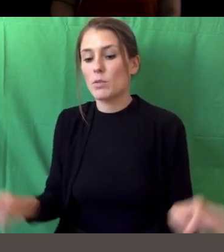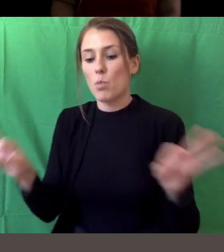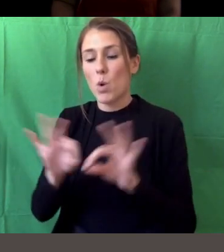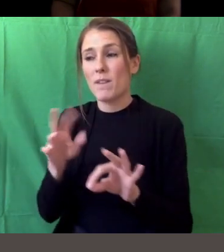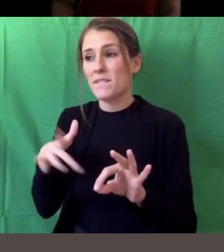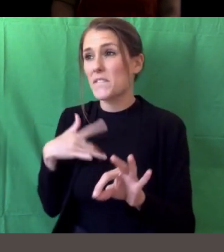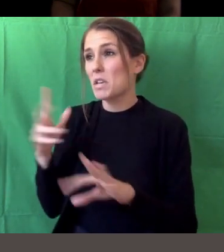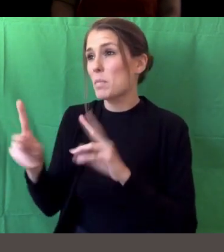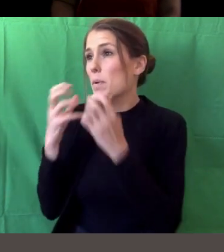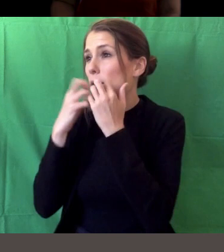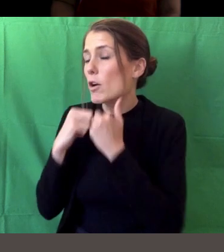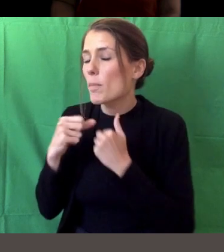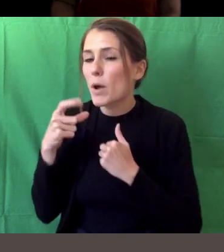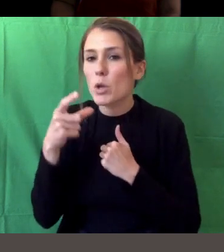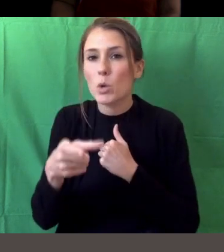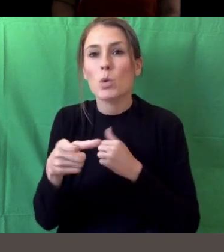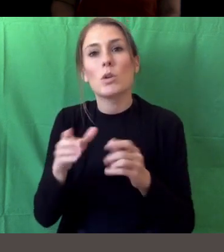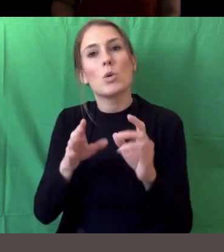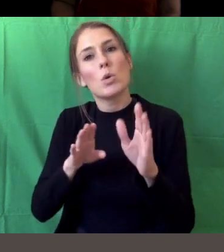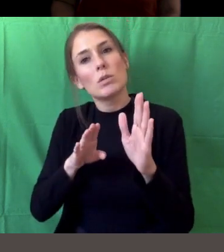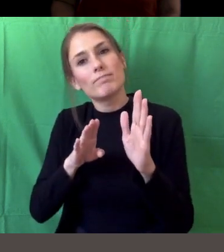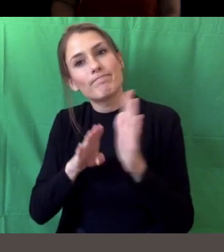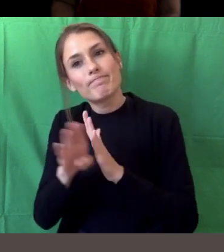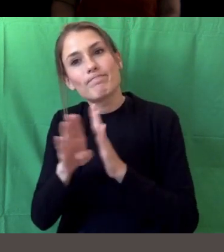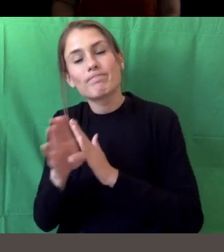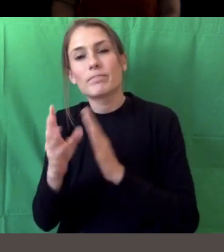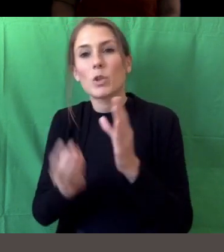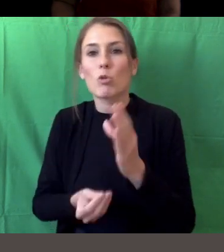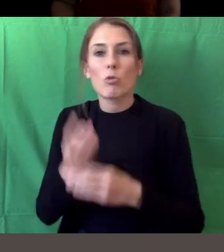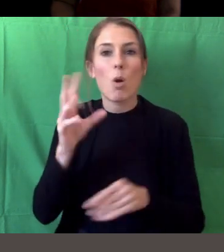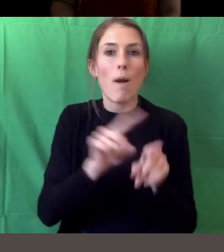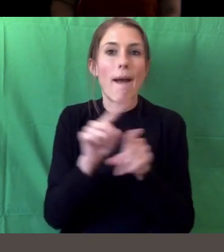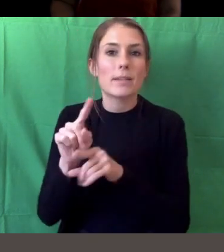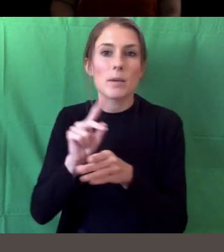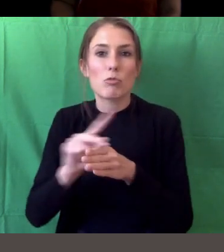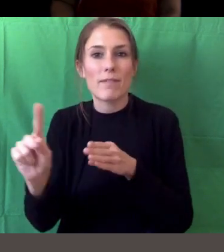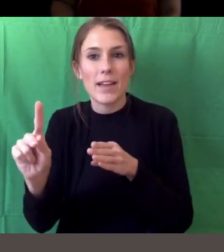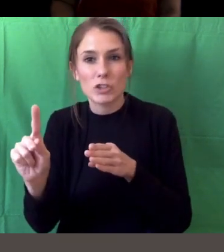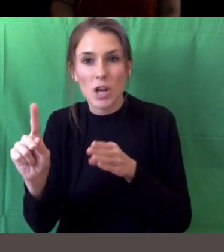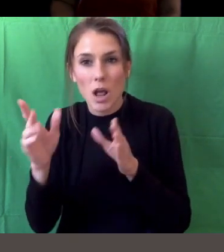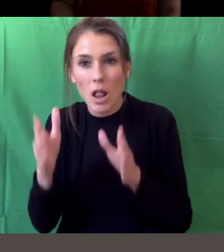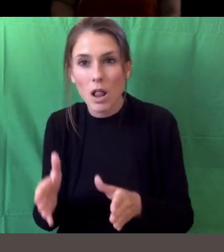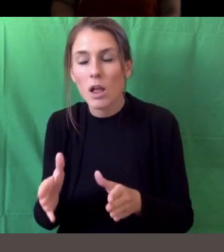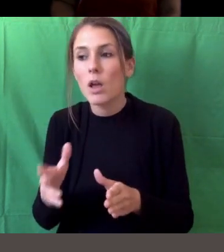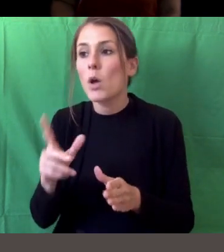you feel important. You feel that people care about you and you grow as a professional where you can go not